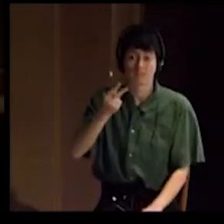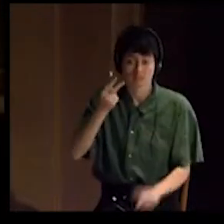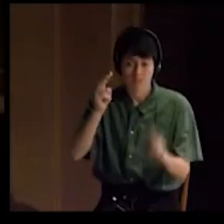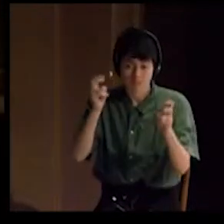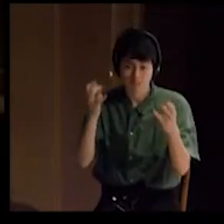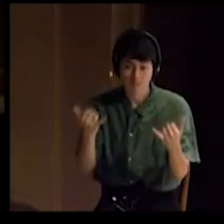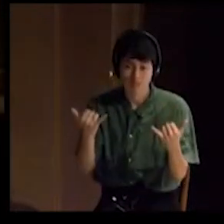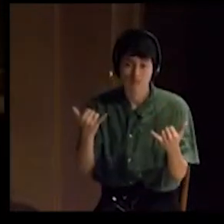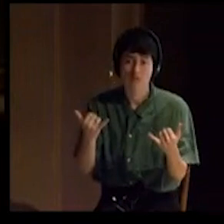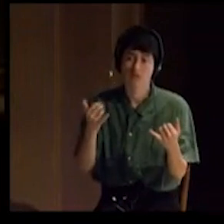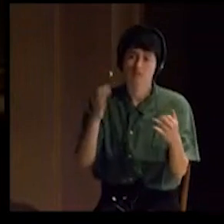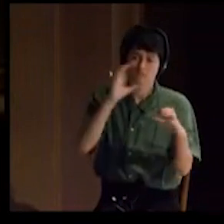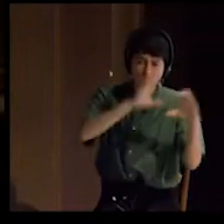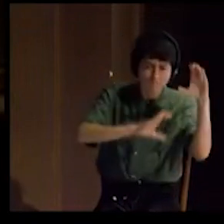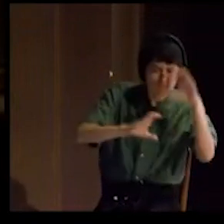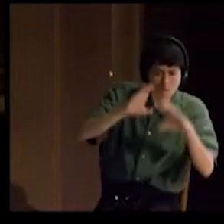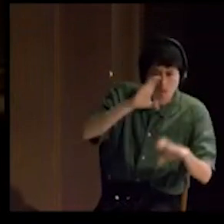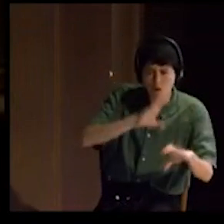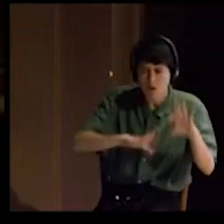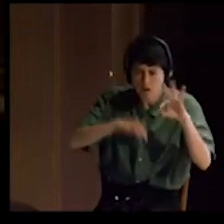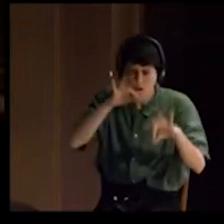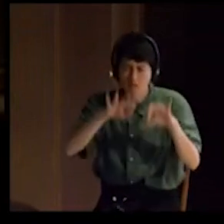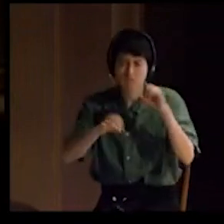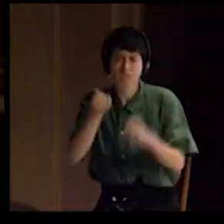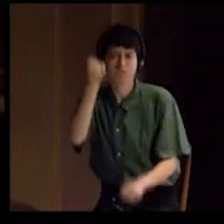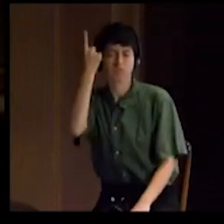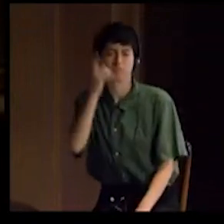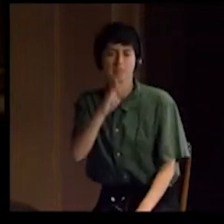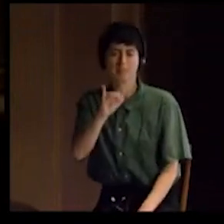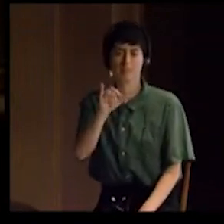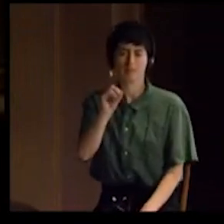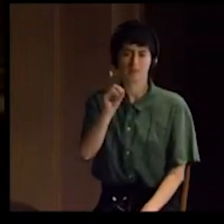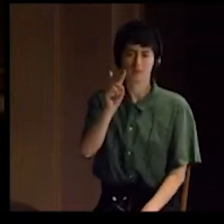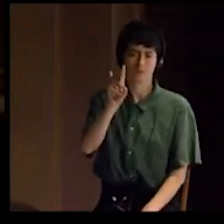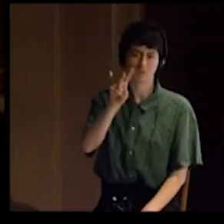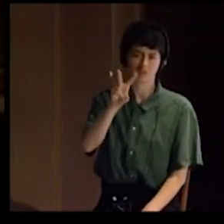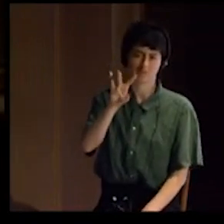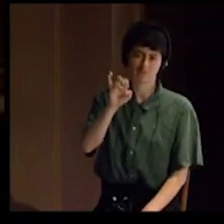Our next two speakers will be discussing how collections are ideal for addressing questions